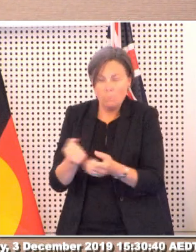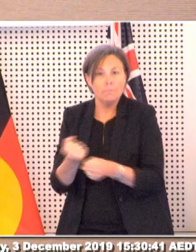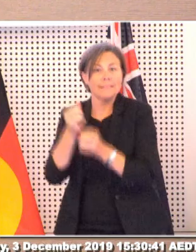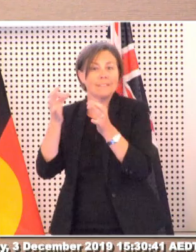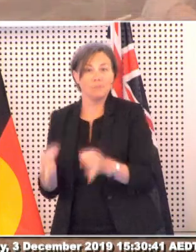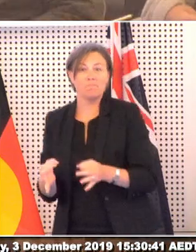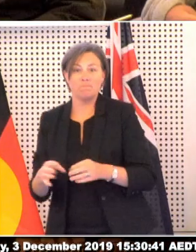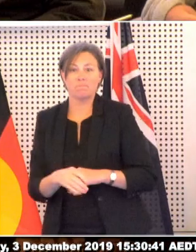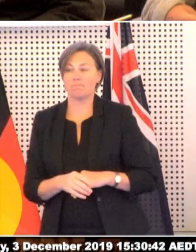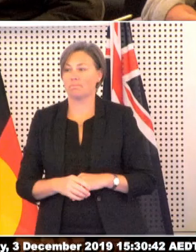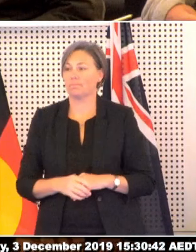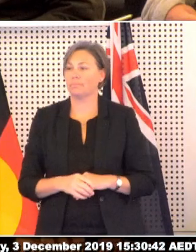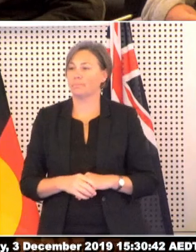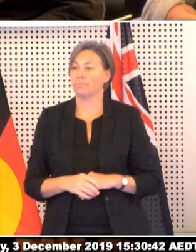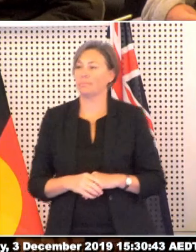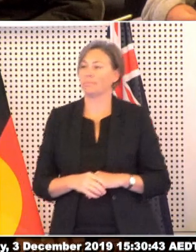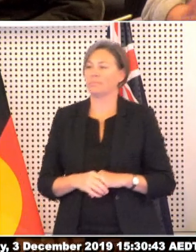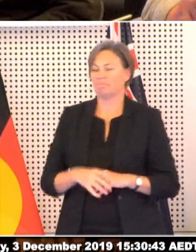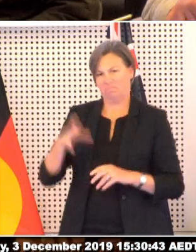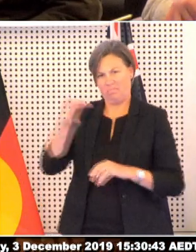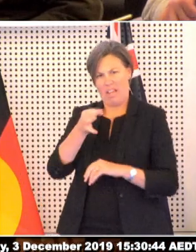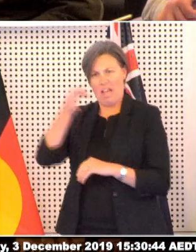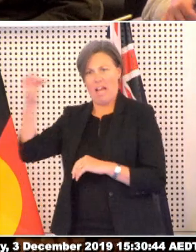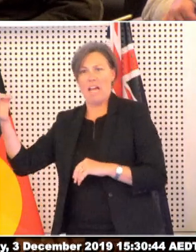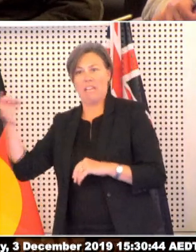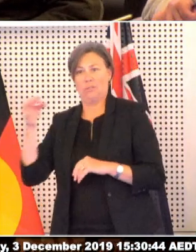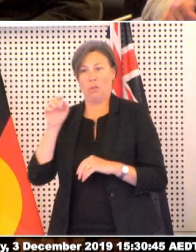Is supported decision-making something that could be built into the way